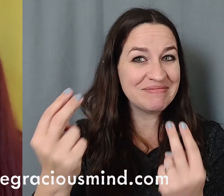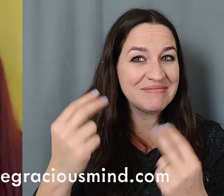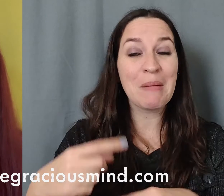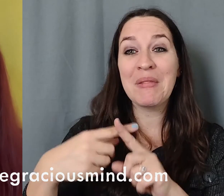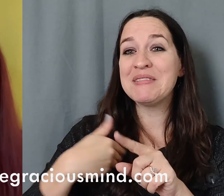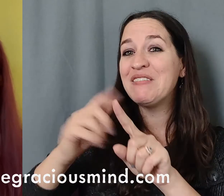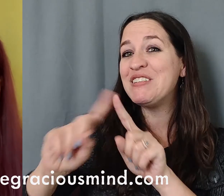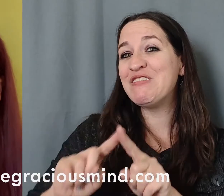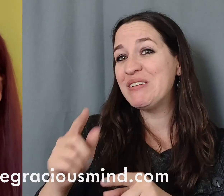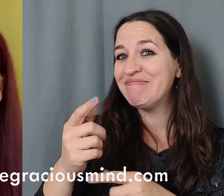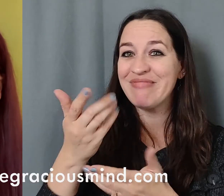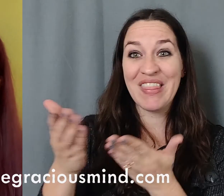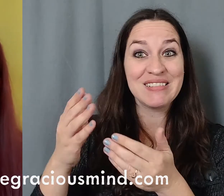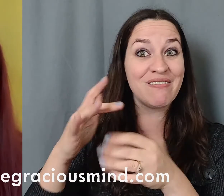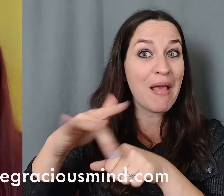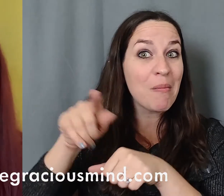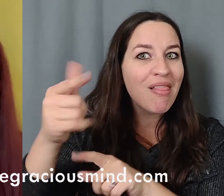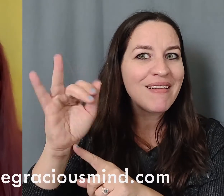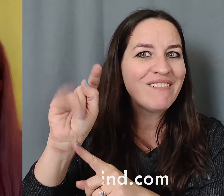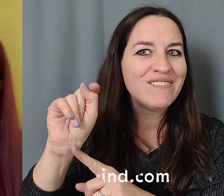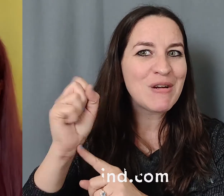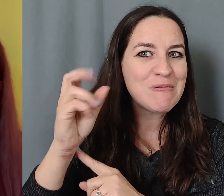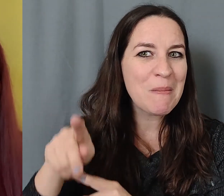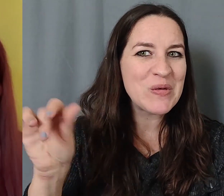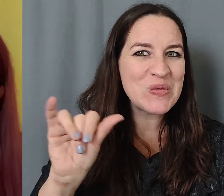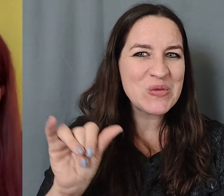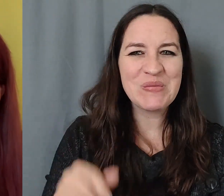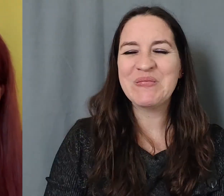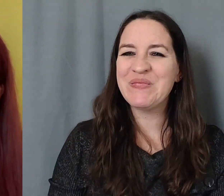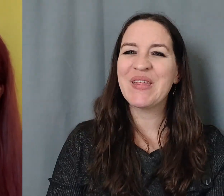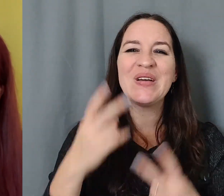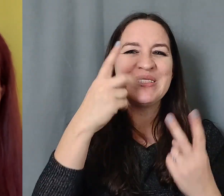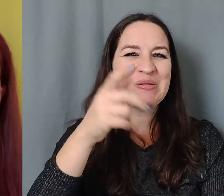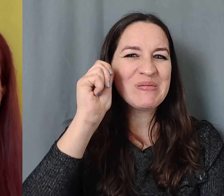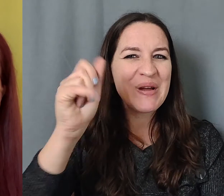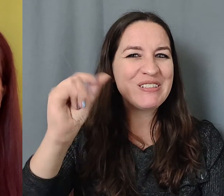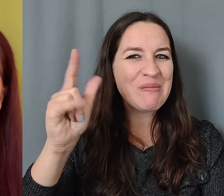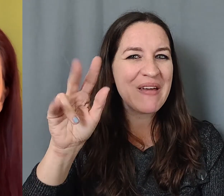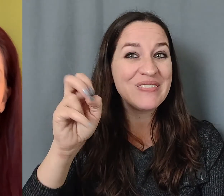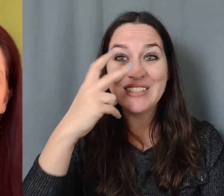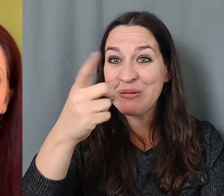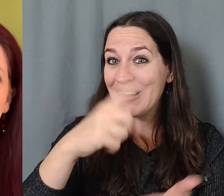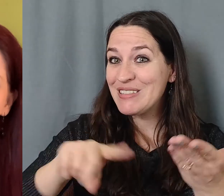We have some awesome new merch going up, and I'm really excited about it. So we will see you on Instagram live and then we'll catch you back here next week